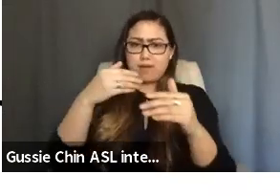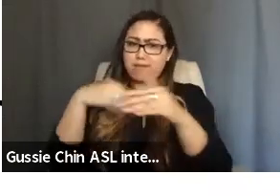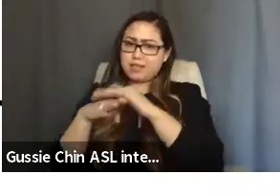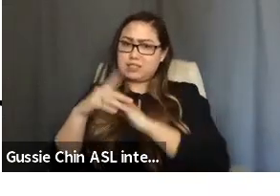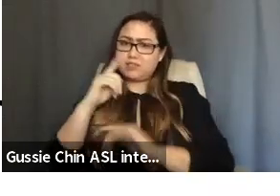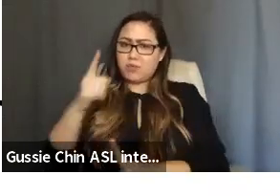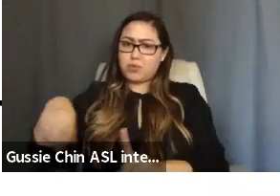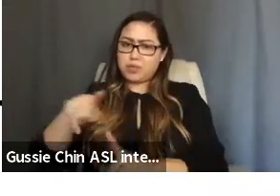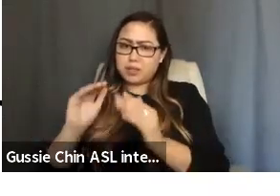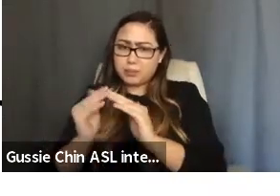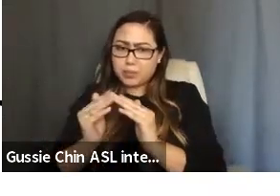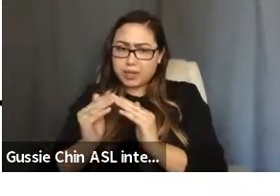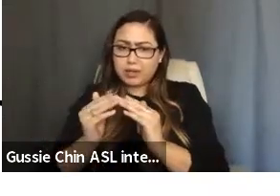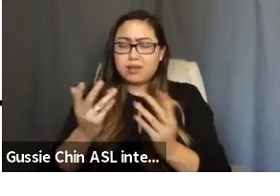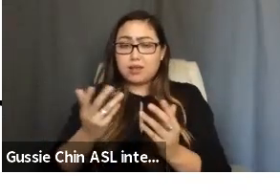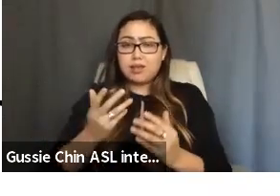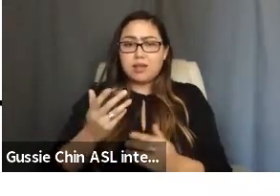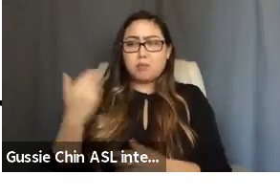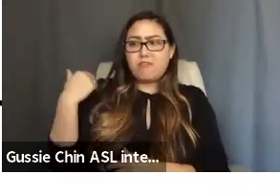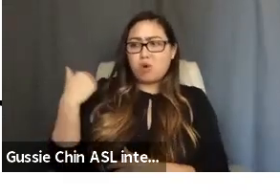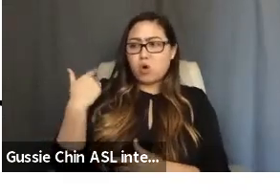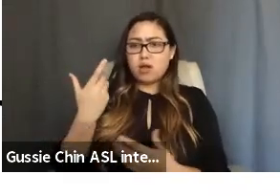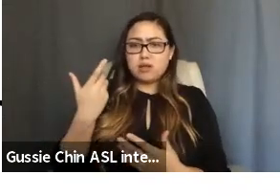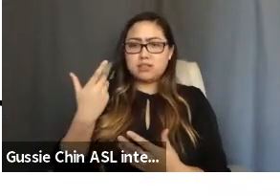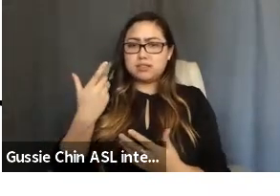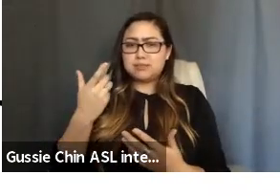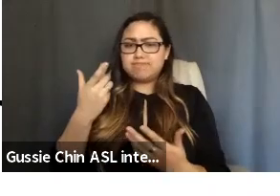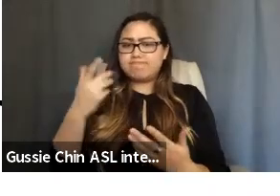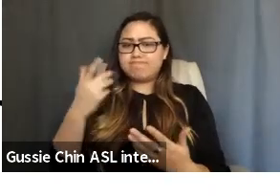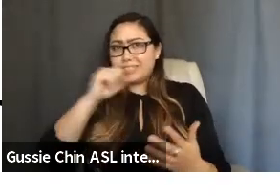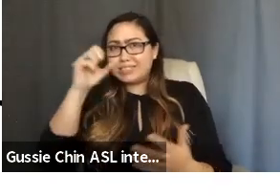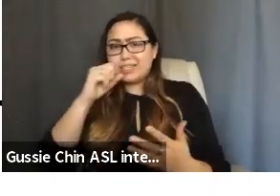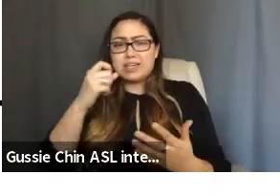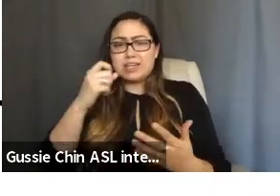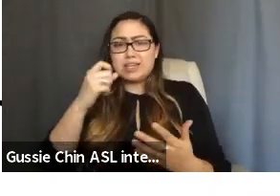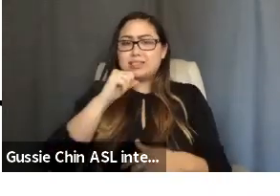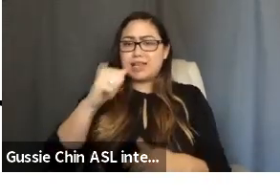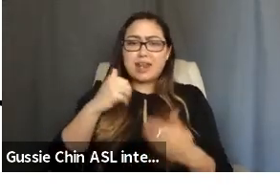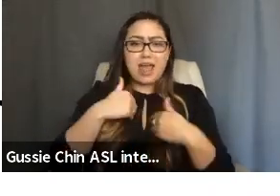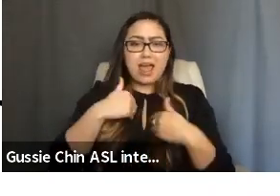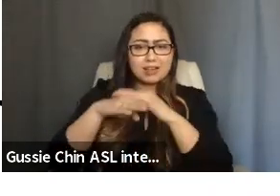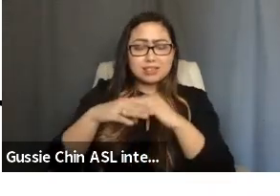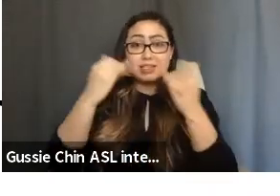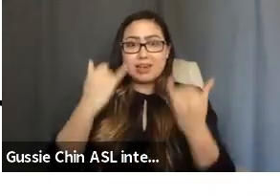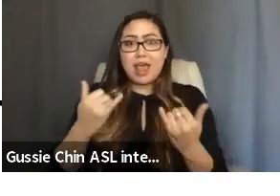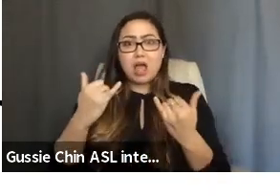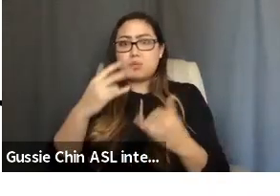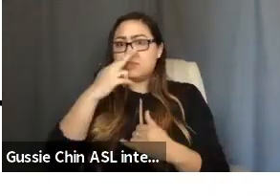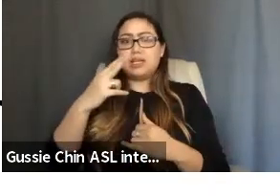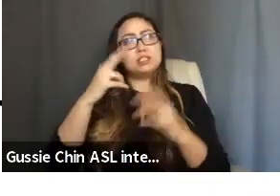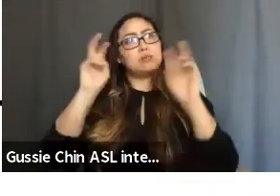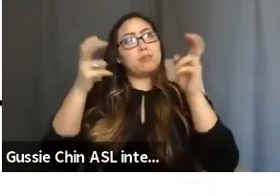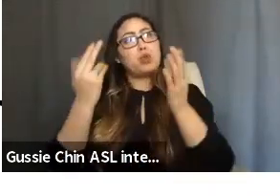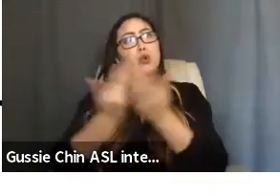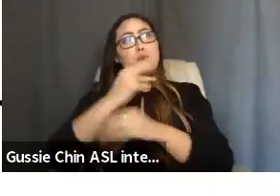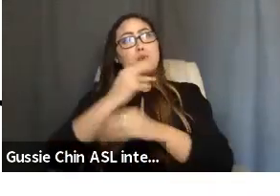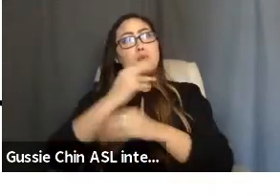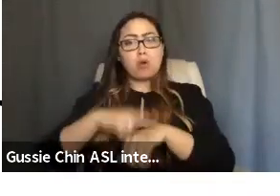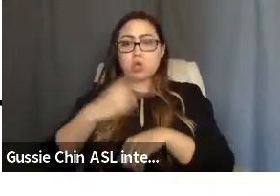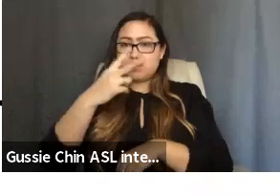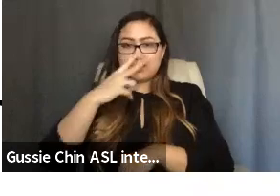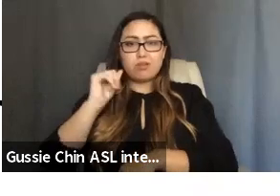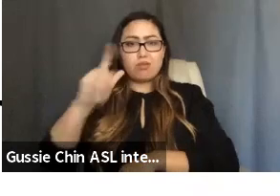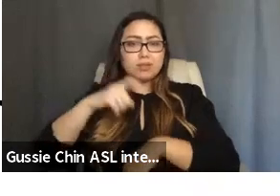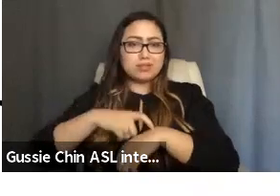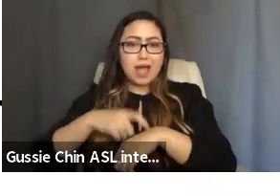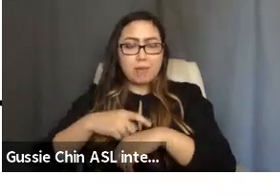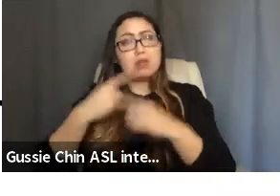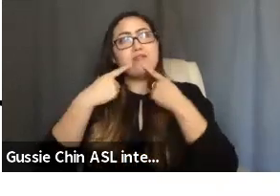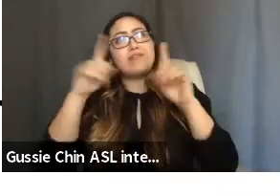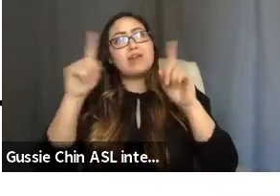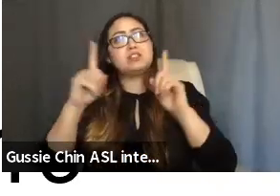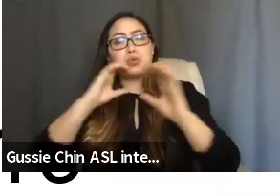we're seeing it's a new normal. It's a way to get effective communication out. Next slide, please.